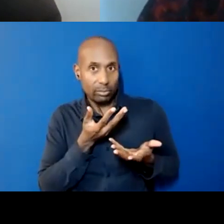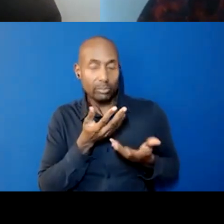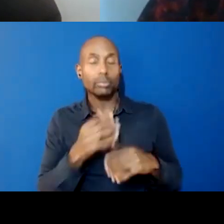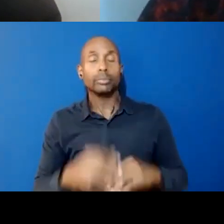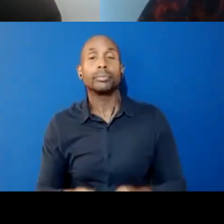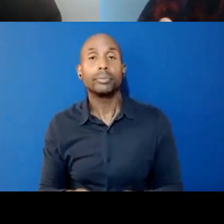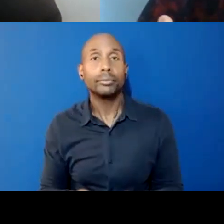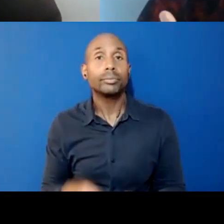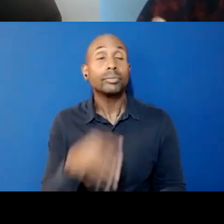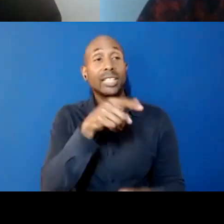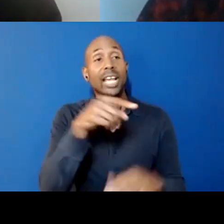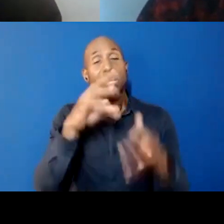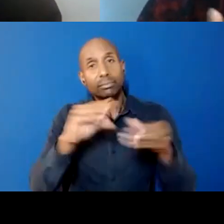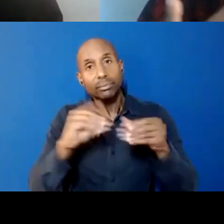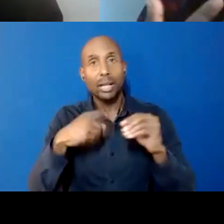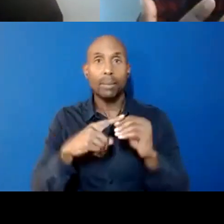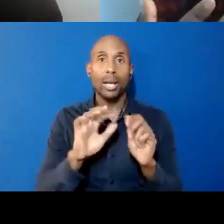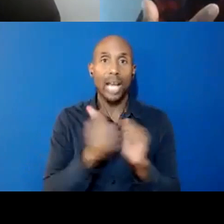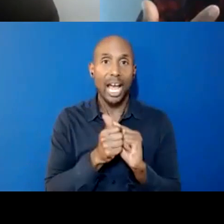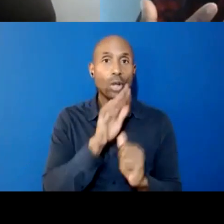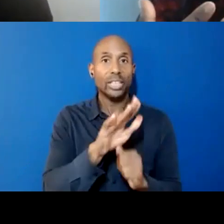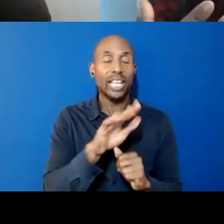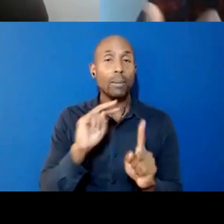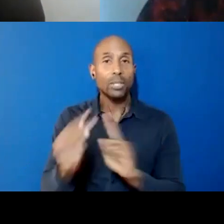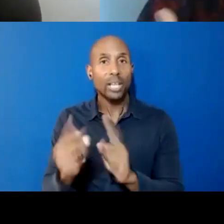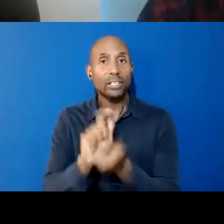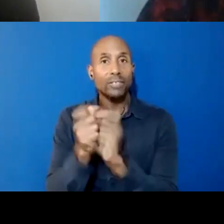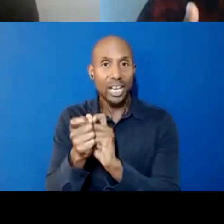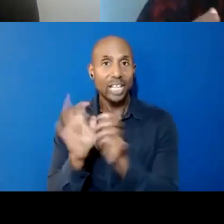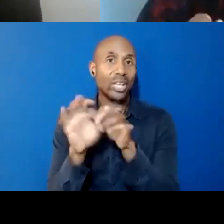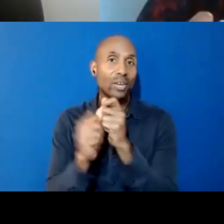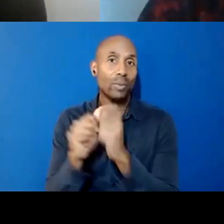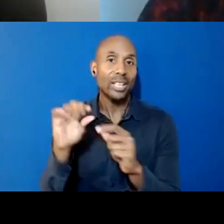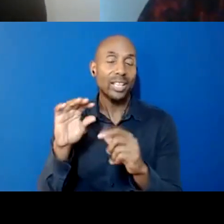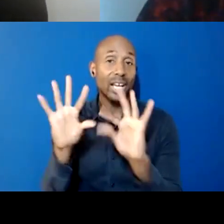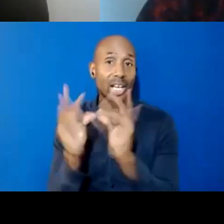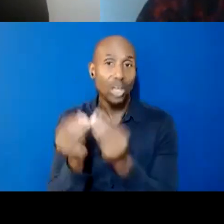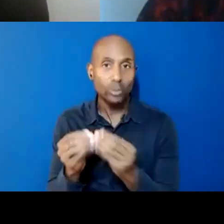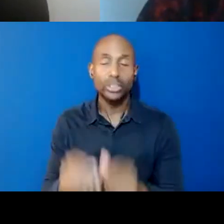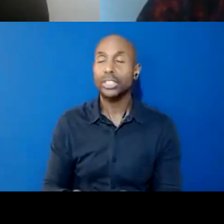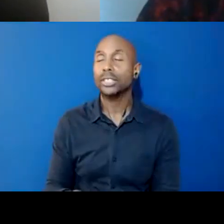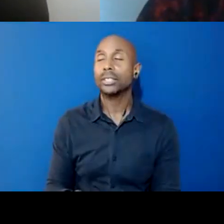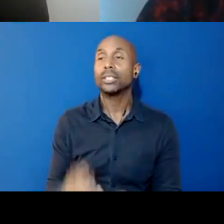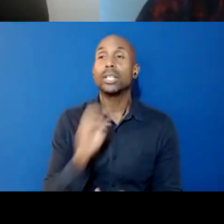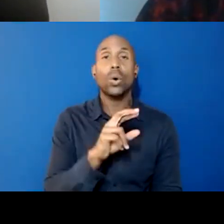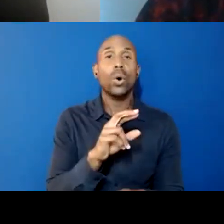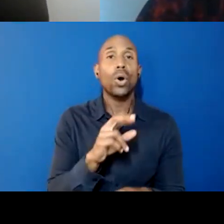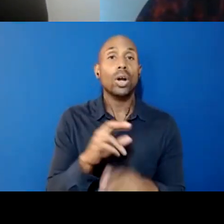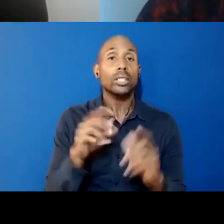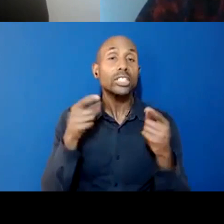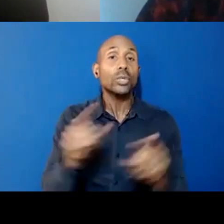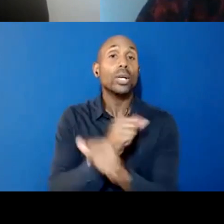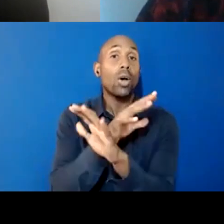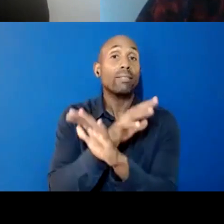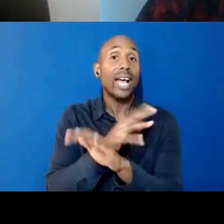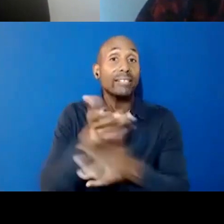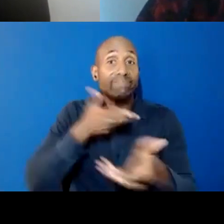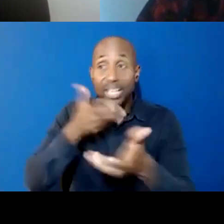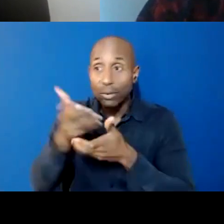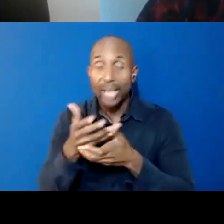their perspective on the culture or the people or interactions or connections that they make.